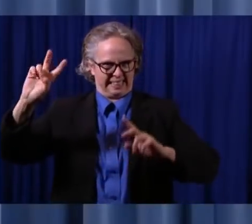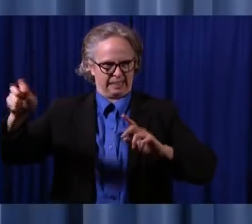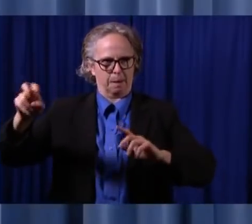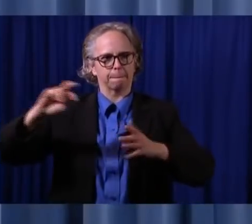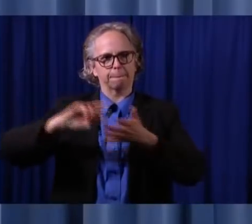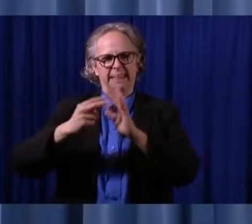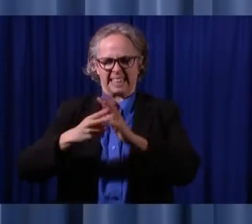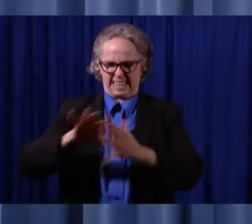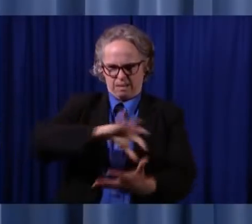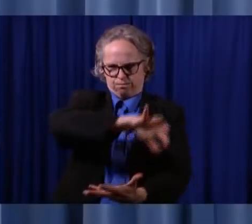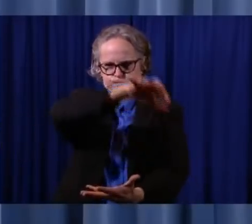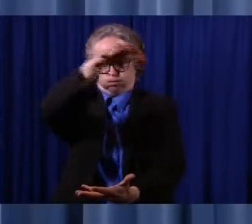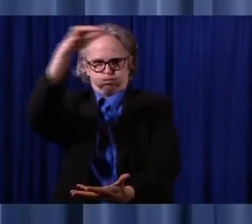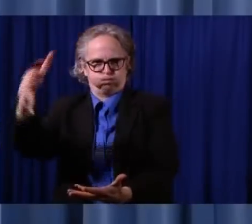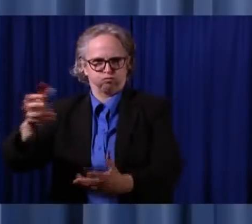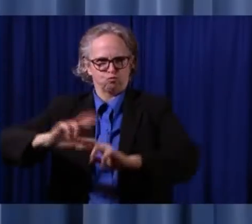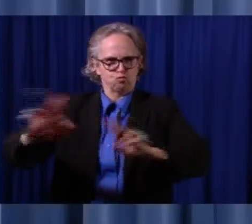THIS STOCKPILE WILL BE COMPILED